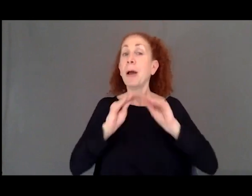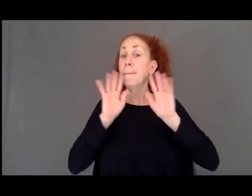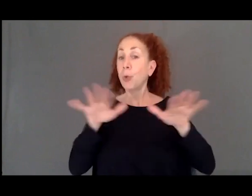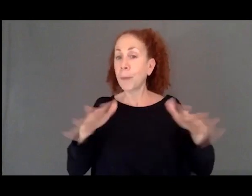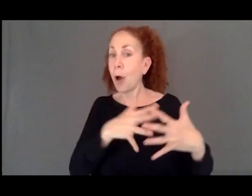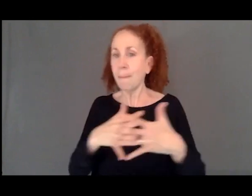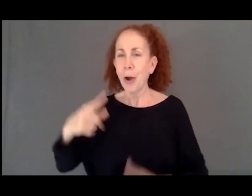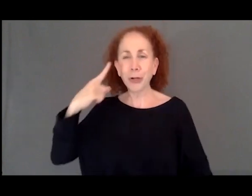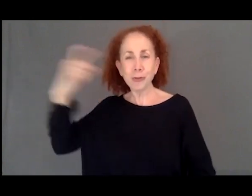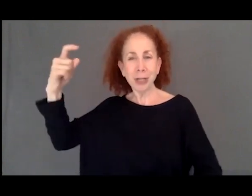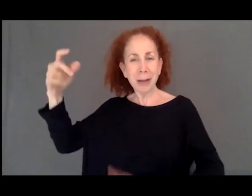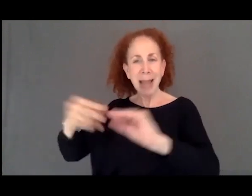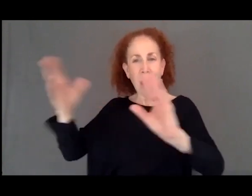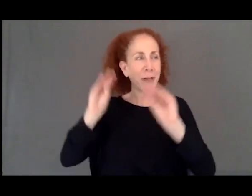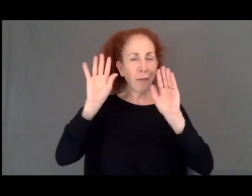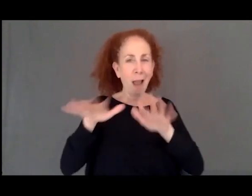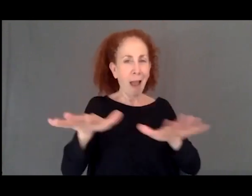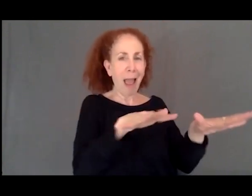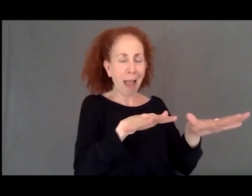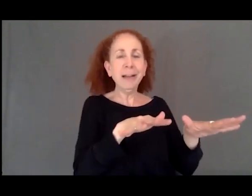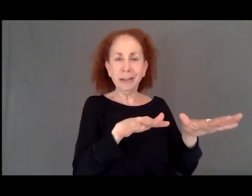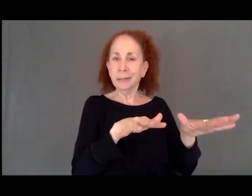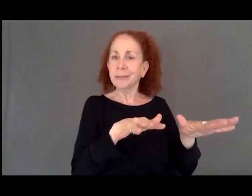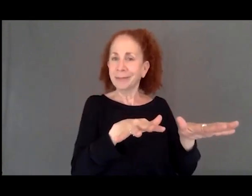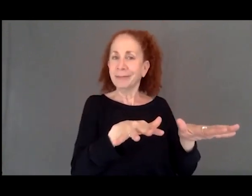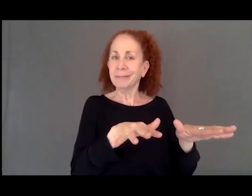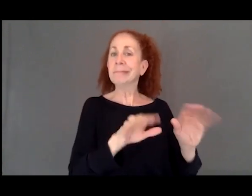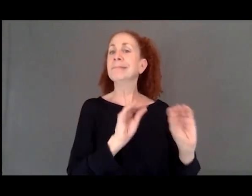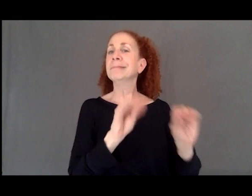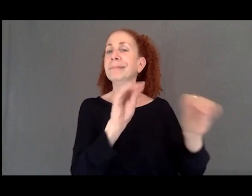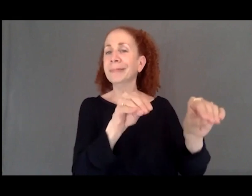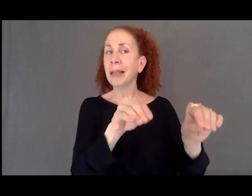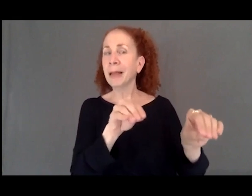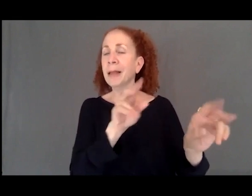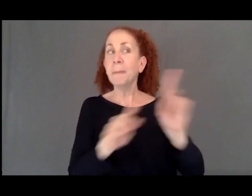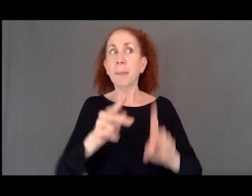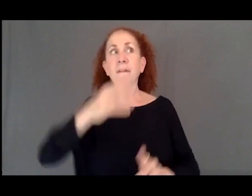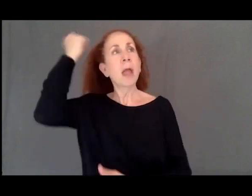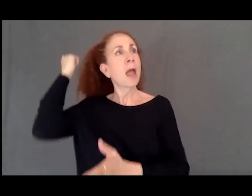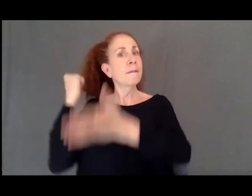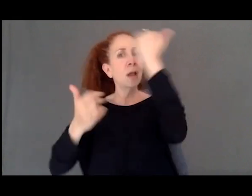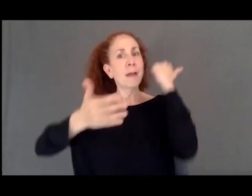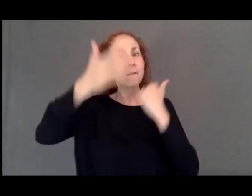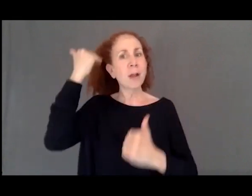American dream narrative in our media that gets put in here, and it compels people to totally forget what we ourselves